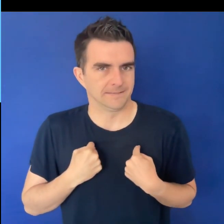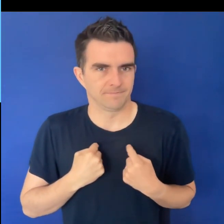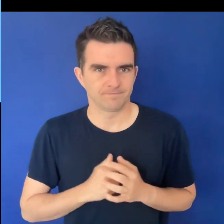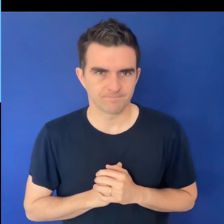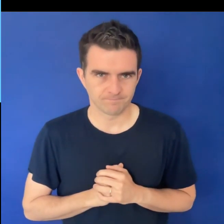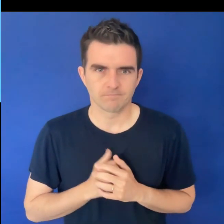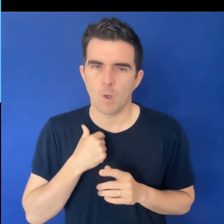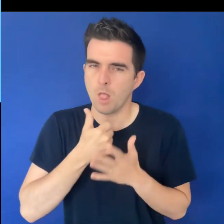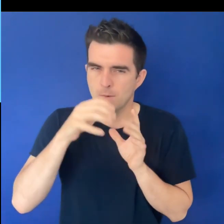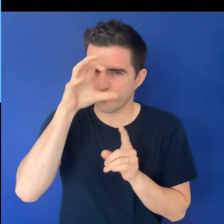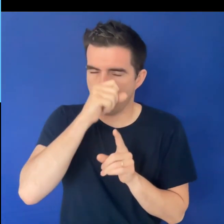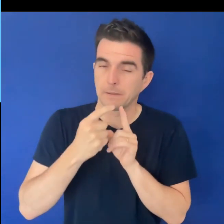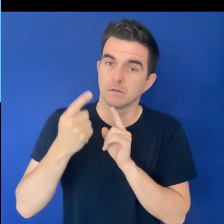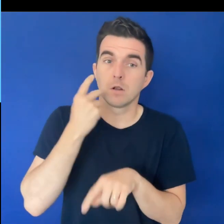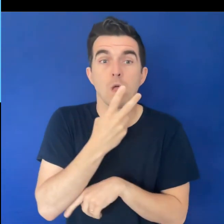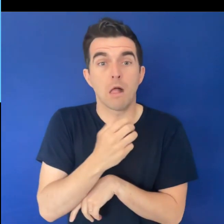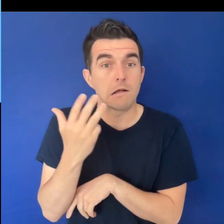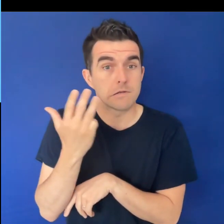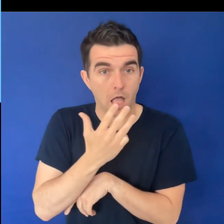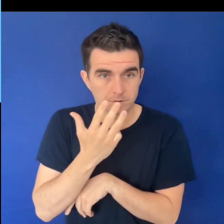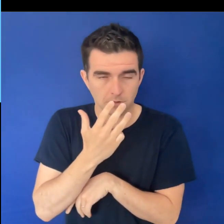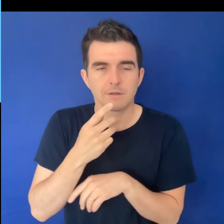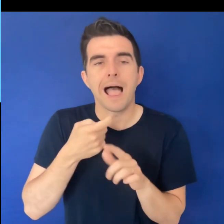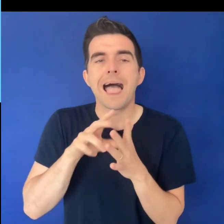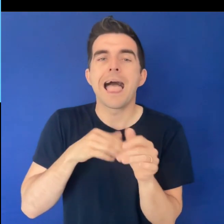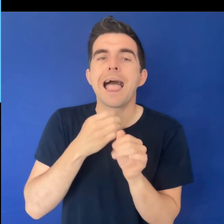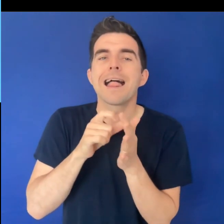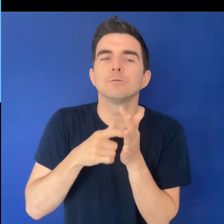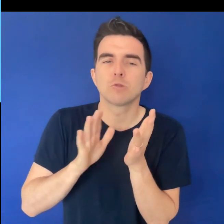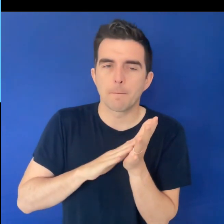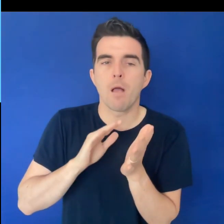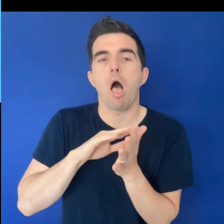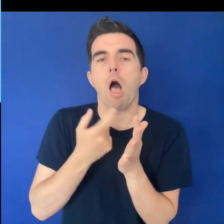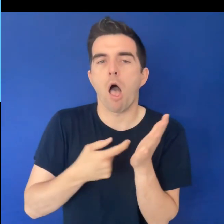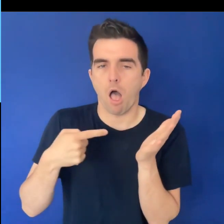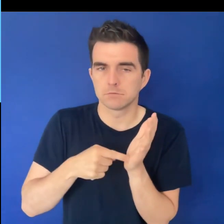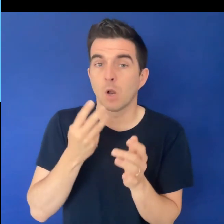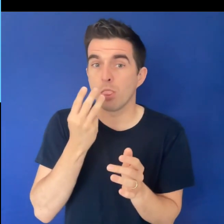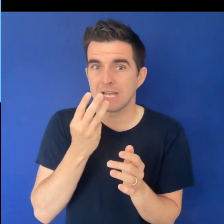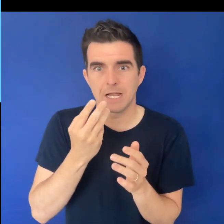I will always remember how back in 2019, when Kingdom Hearts 3 had just released,